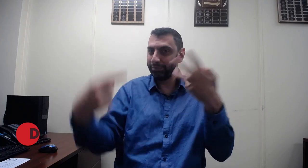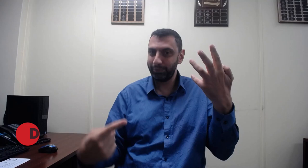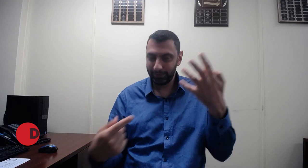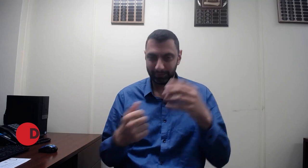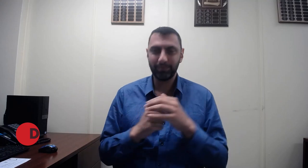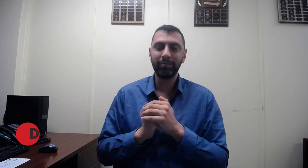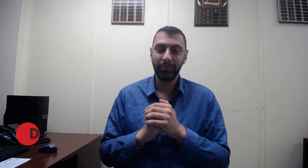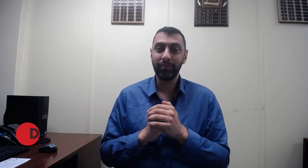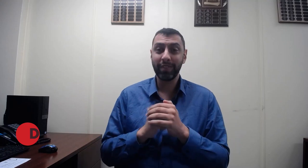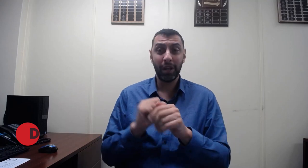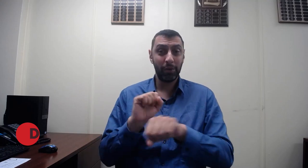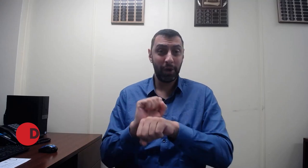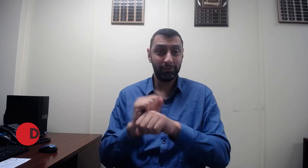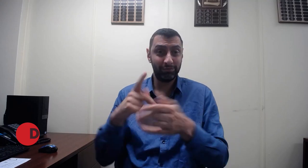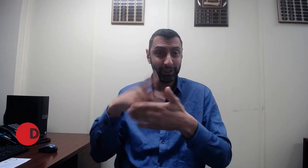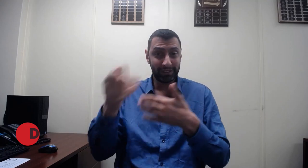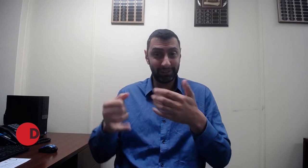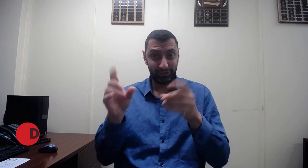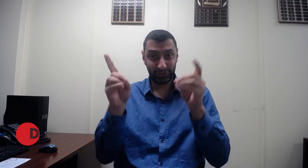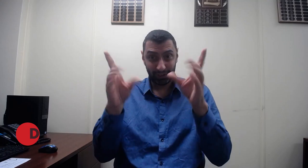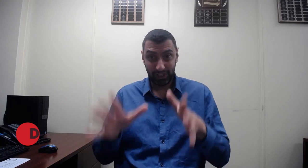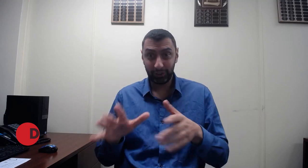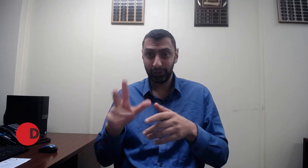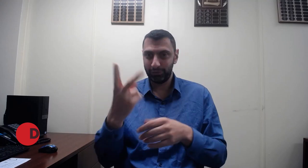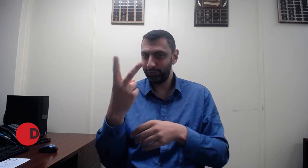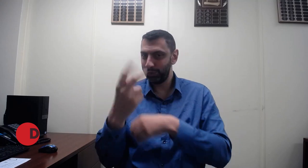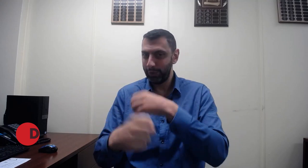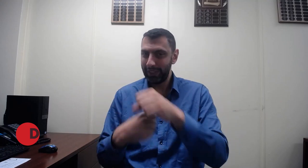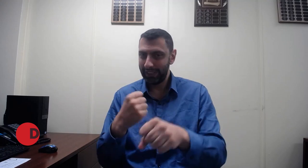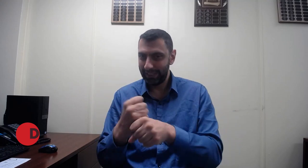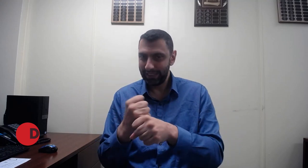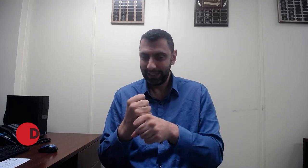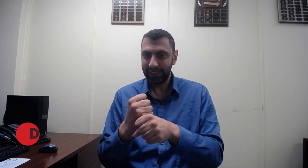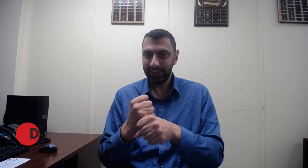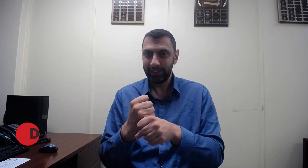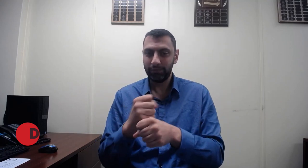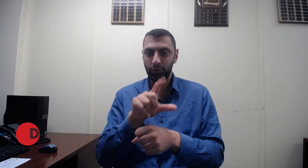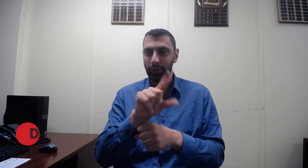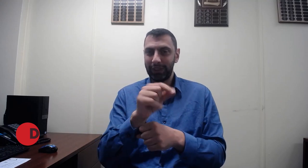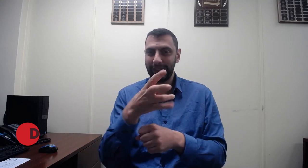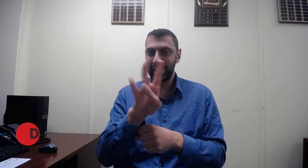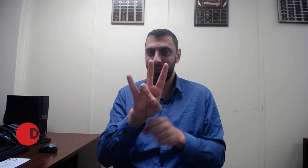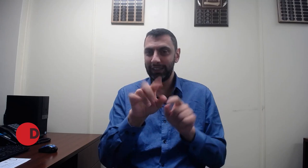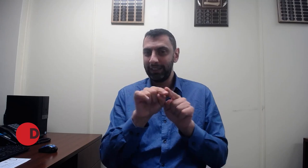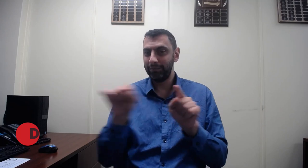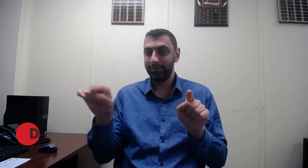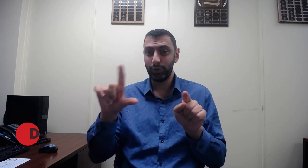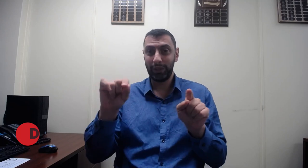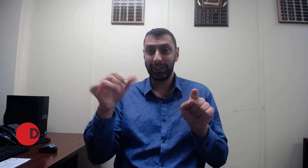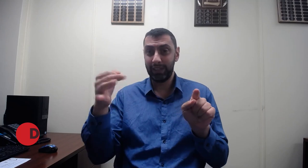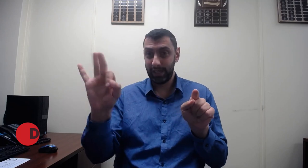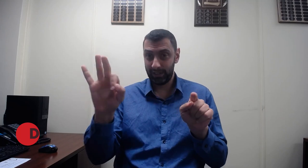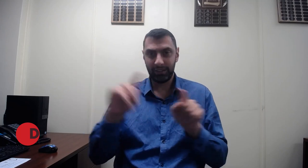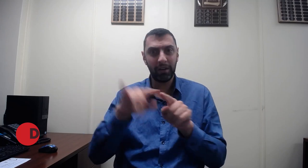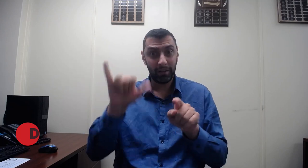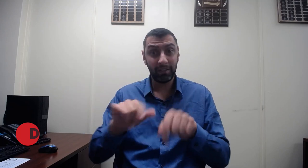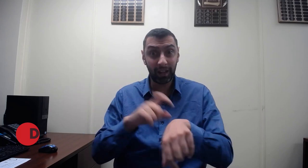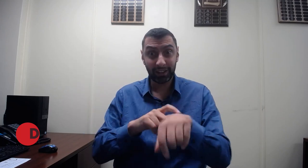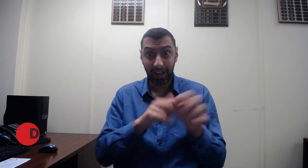I worked as project director for two years from 2017 to 2019.